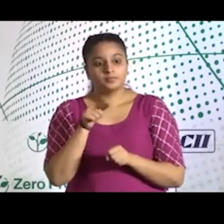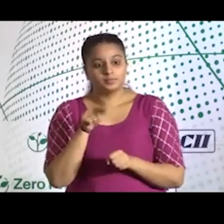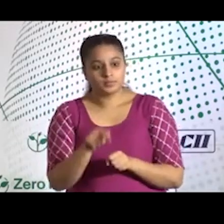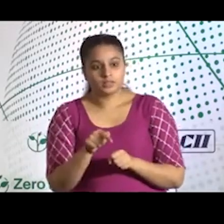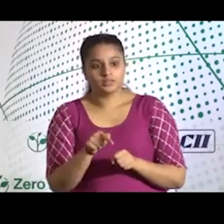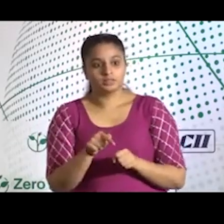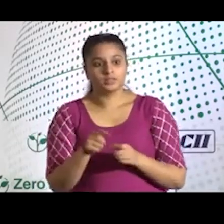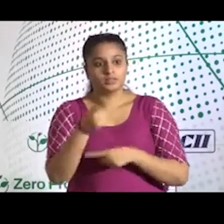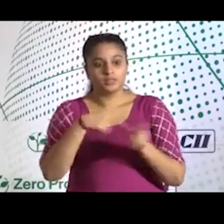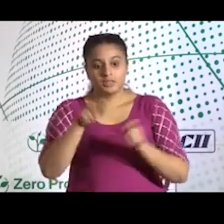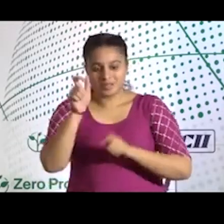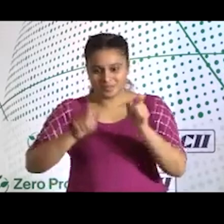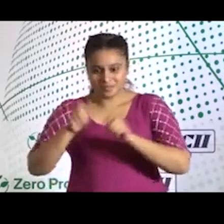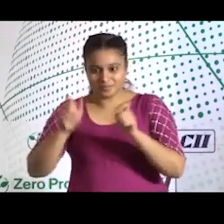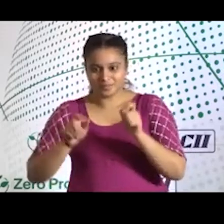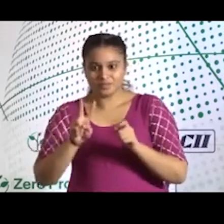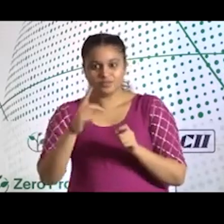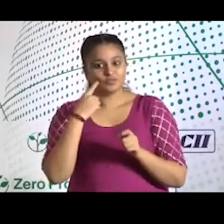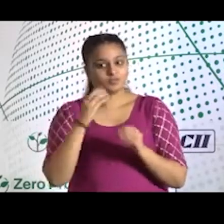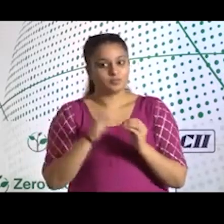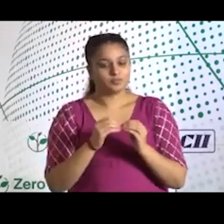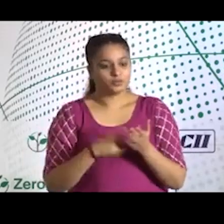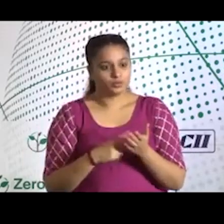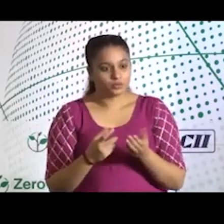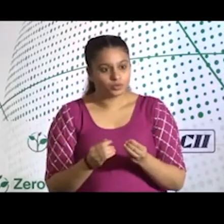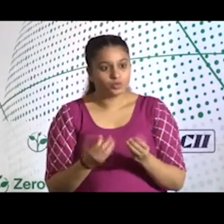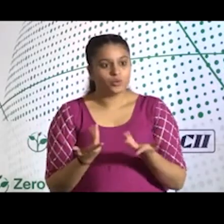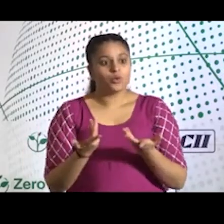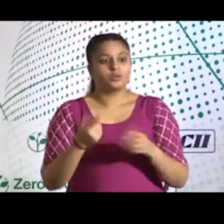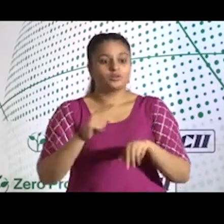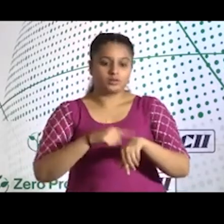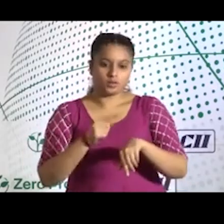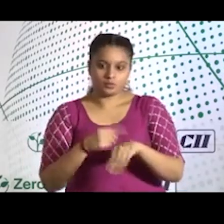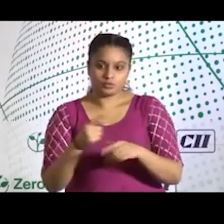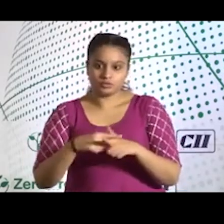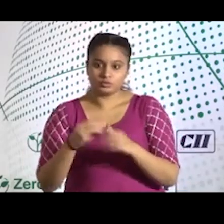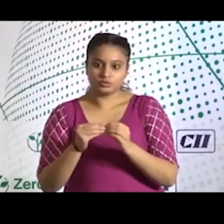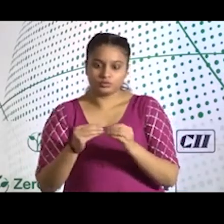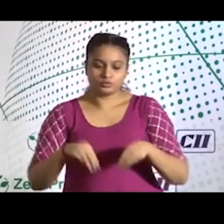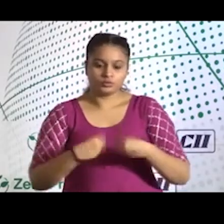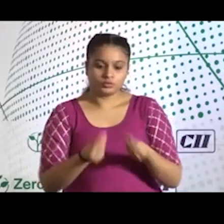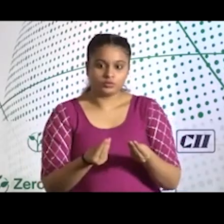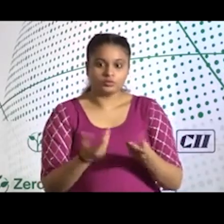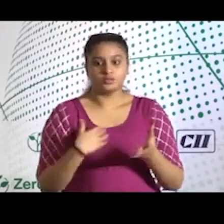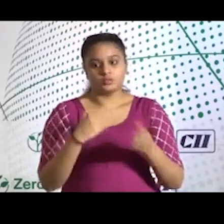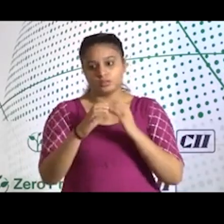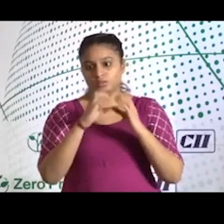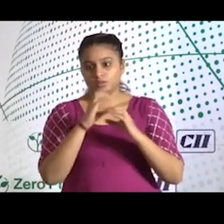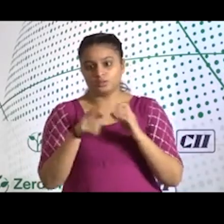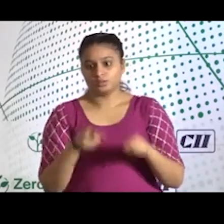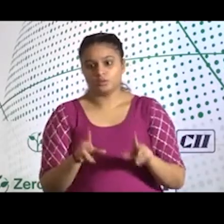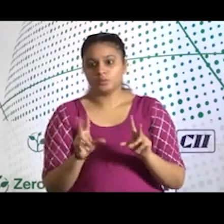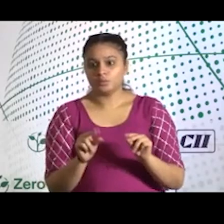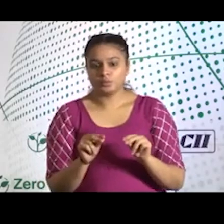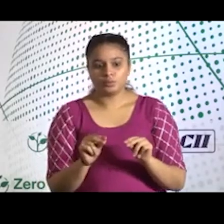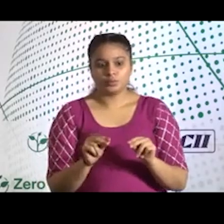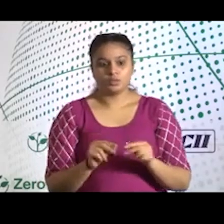They may get into liberal or they may get employability elsewhere, and that's key. So there is no conversation, which can't have air in it.